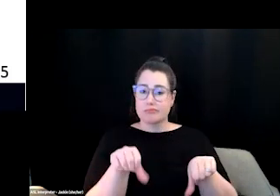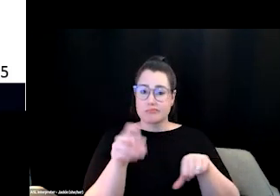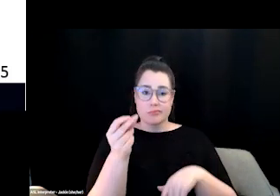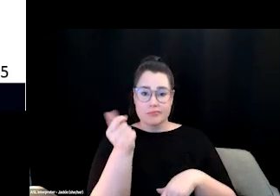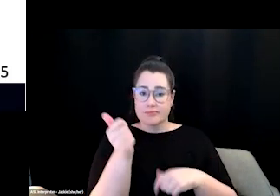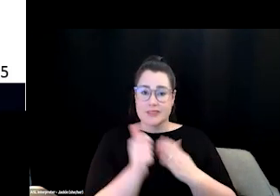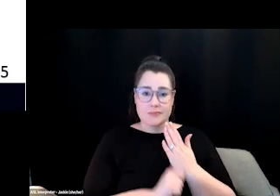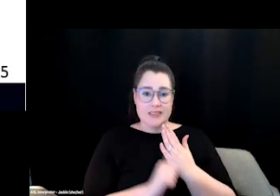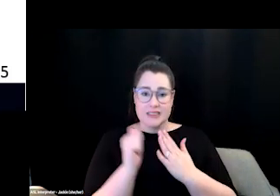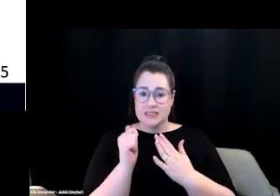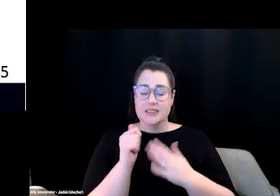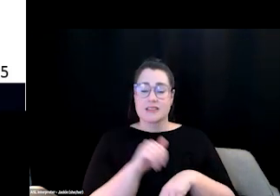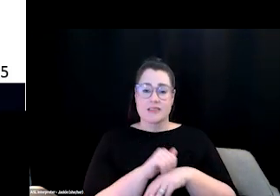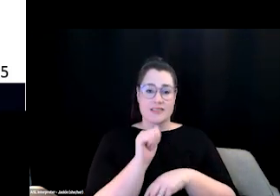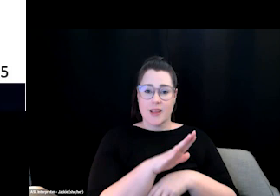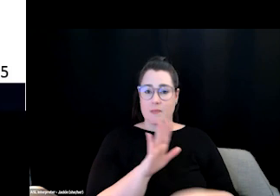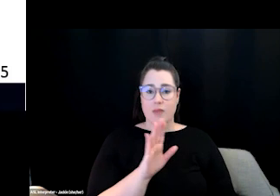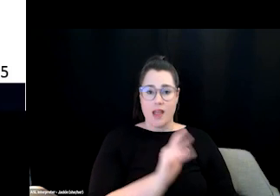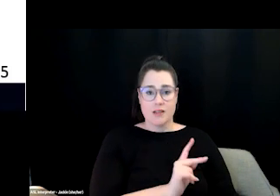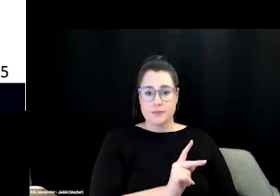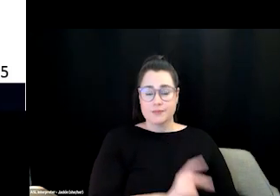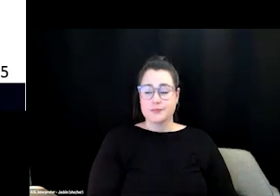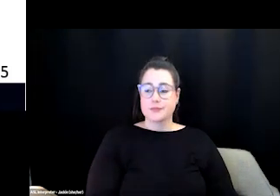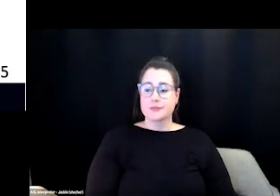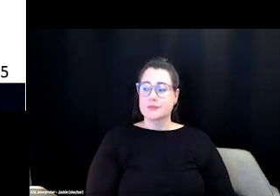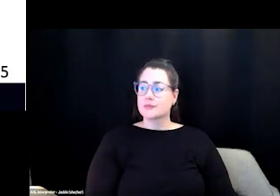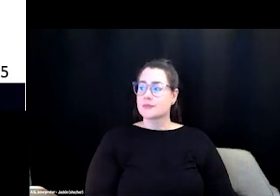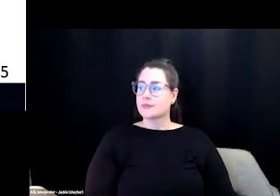I highly recommend -- I will take a look -- open this up for you.